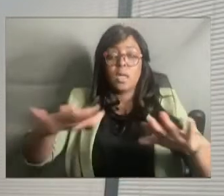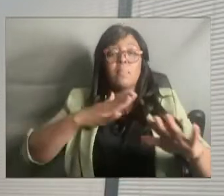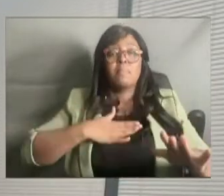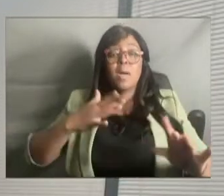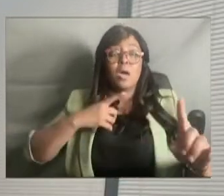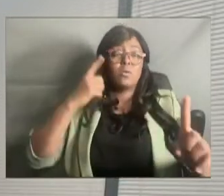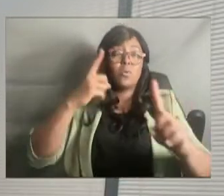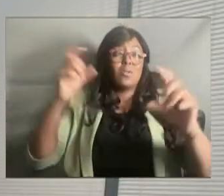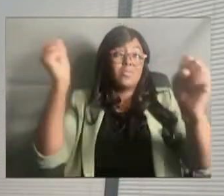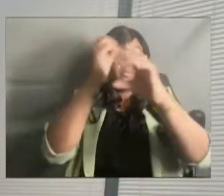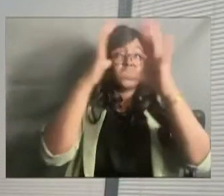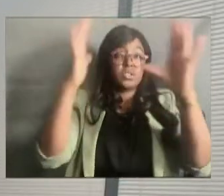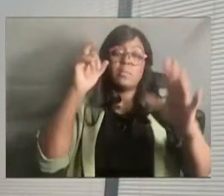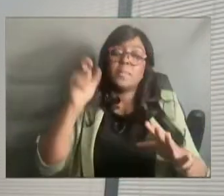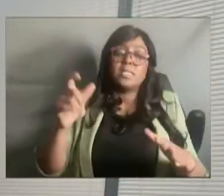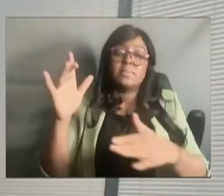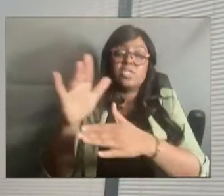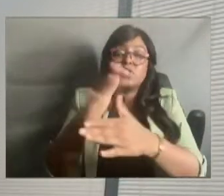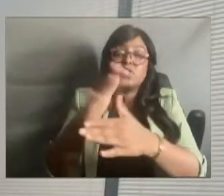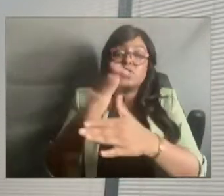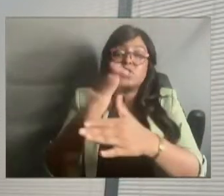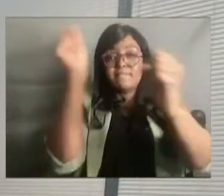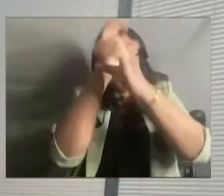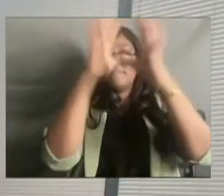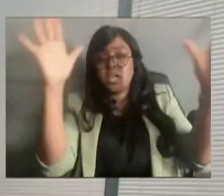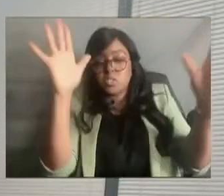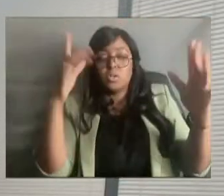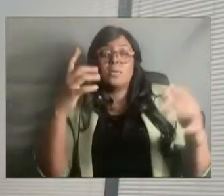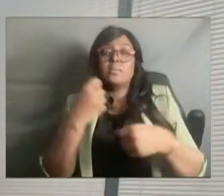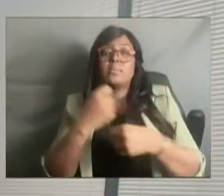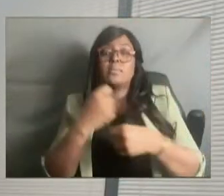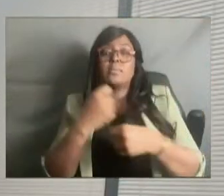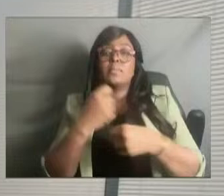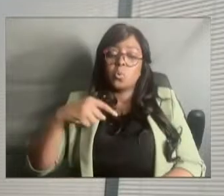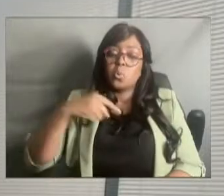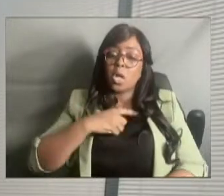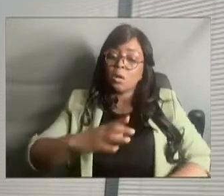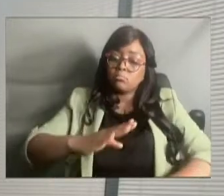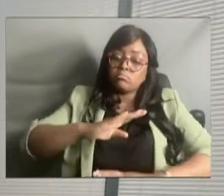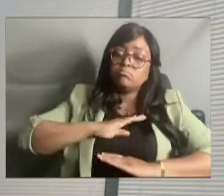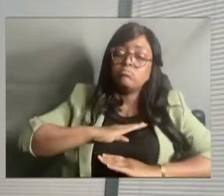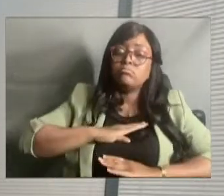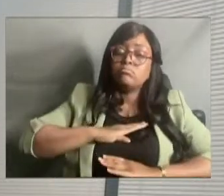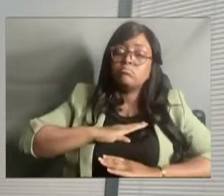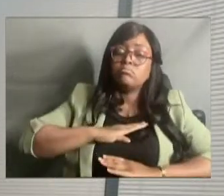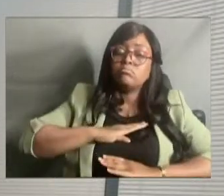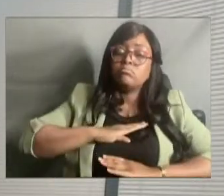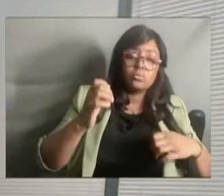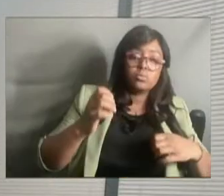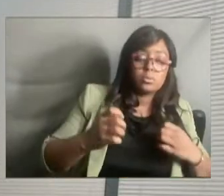counselor space. My vision really needs to be a shared